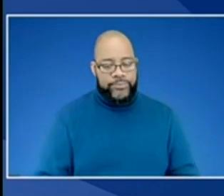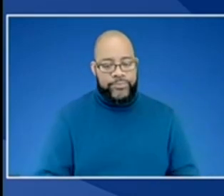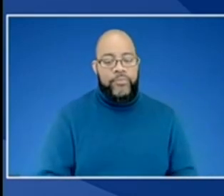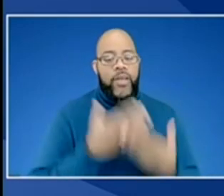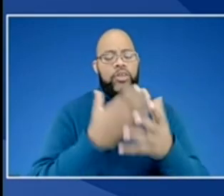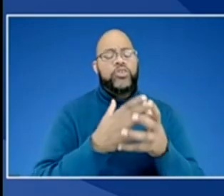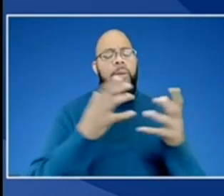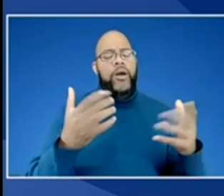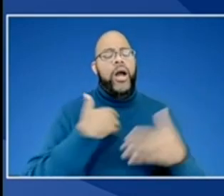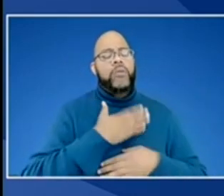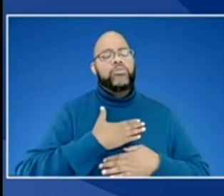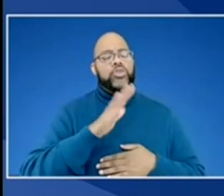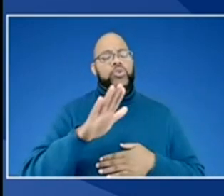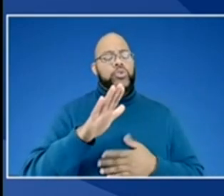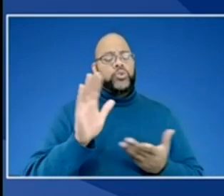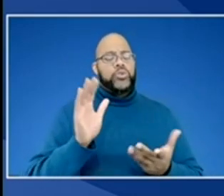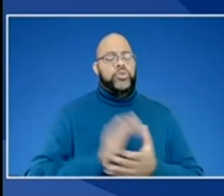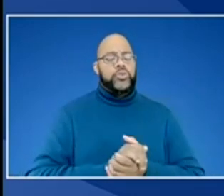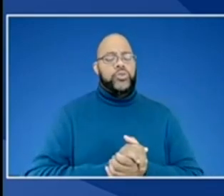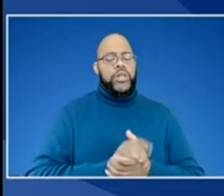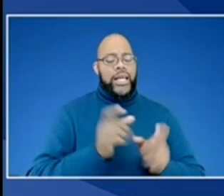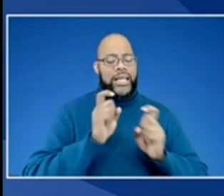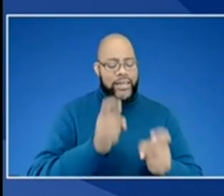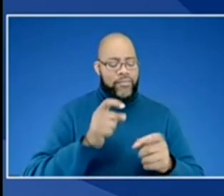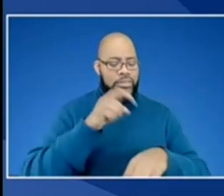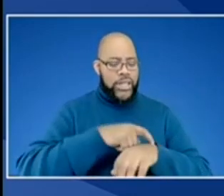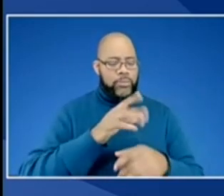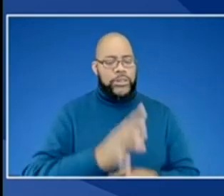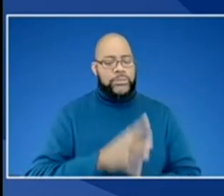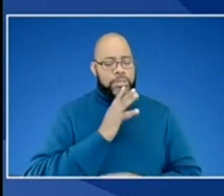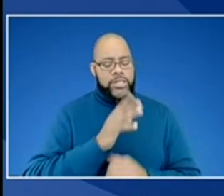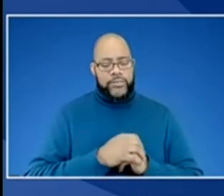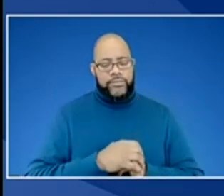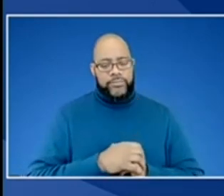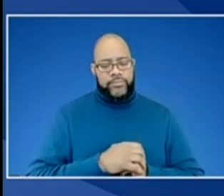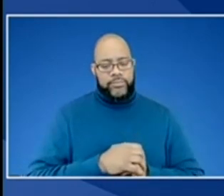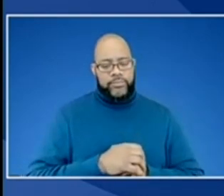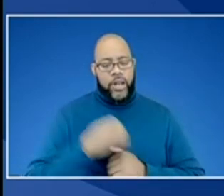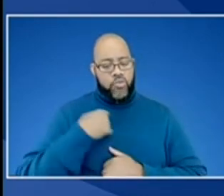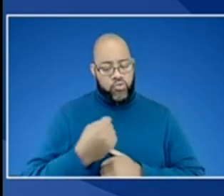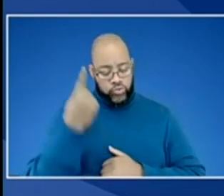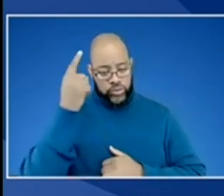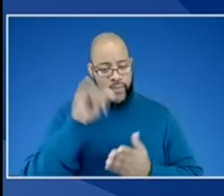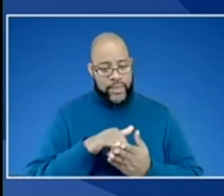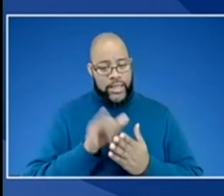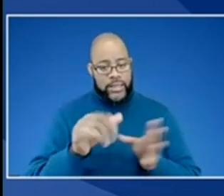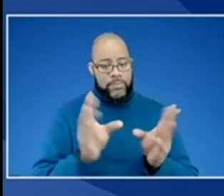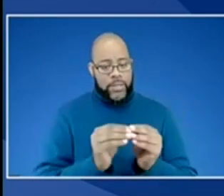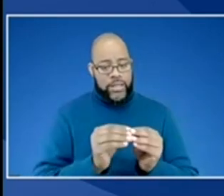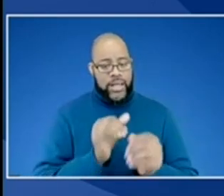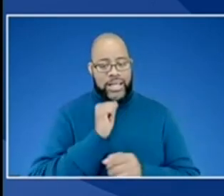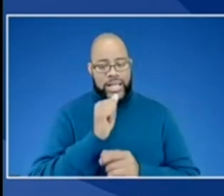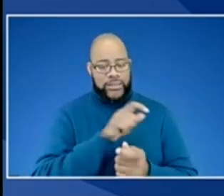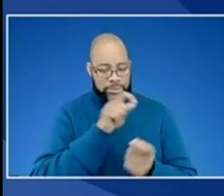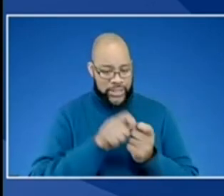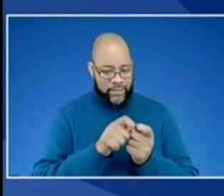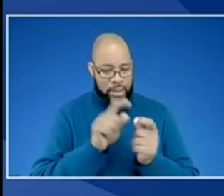I appreciate you guys giving me the time to speak. I understand that this meeting is not specifically about Public Service